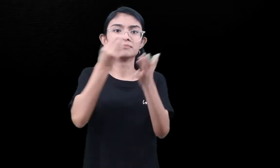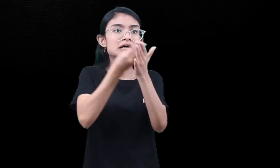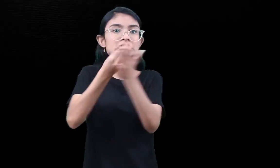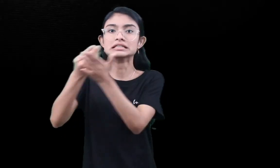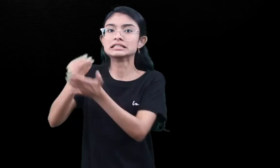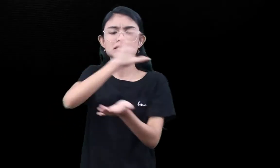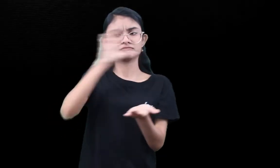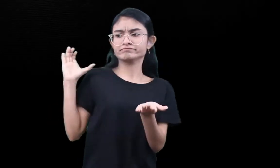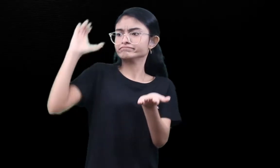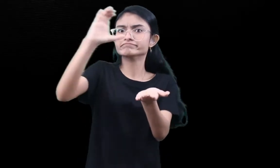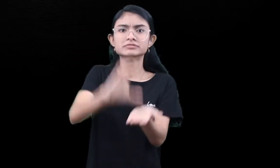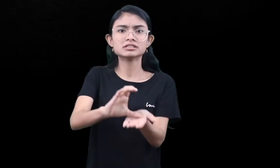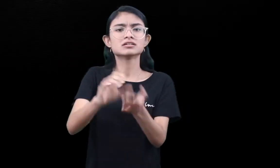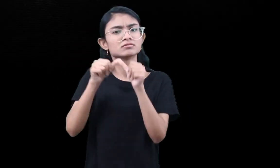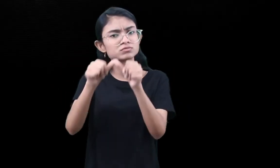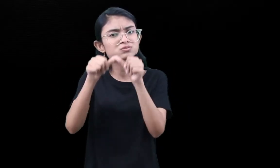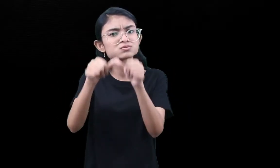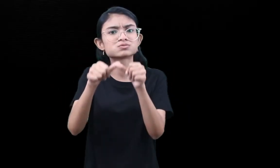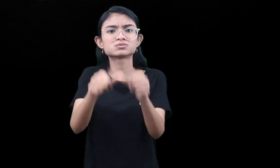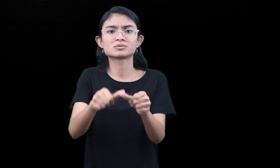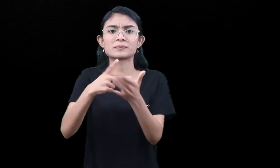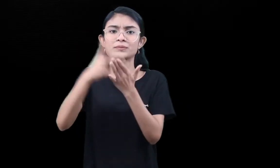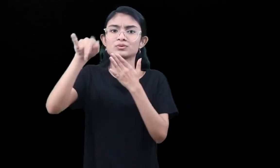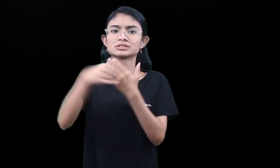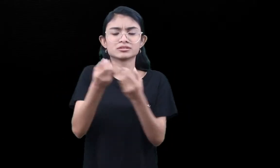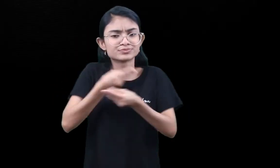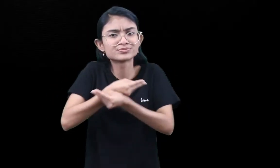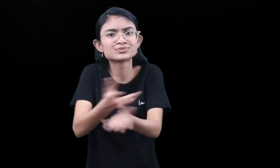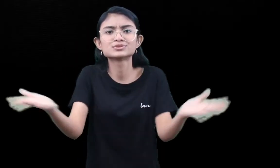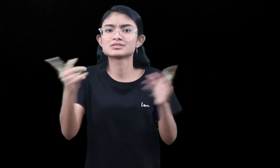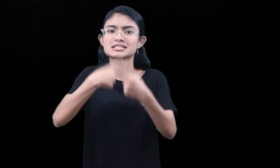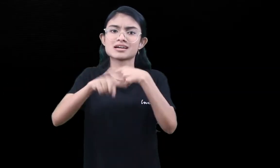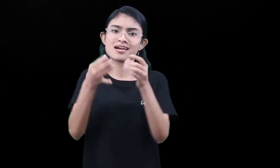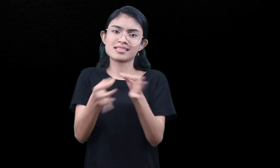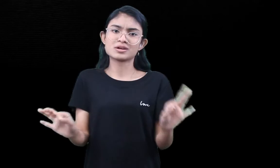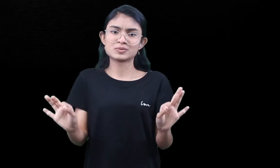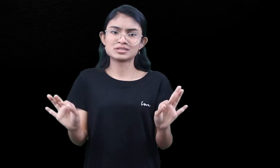Adequate funding must be provided so deaf children can have their education in sign language.